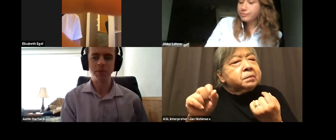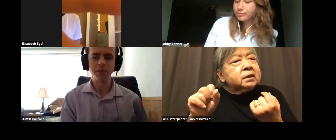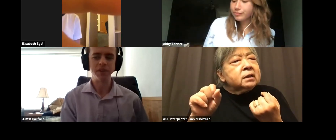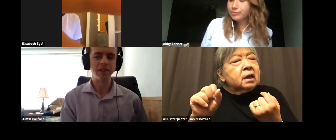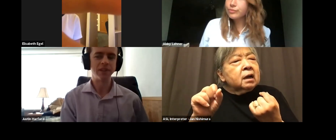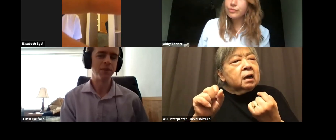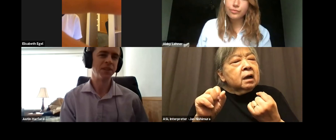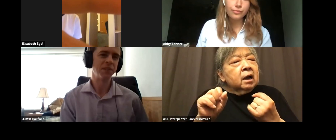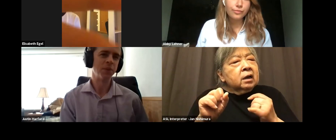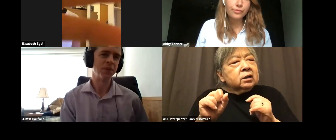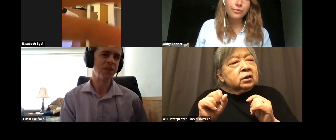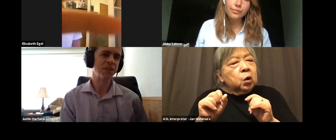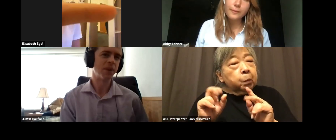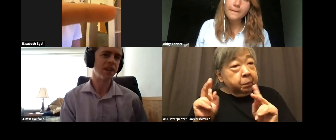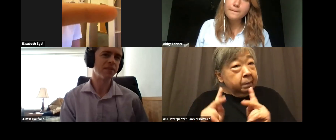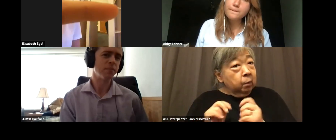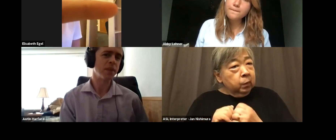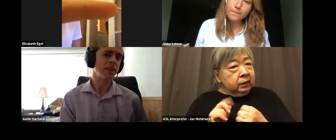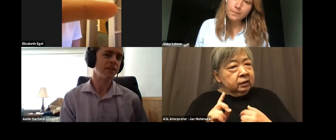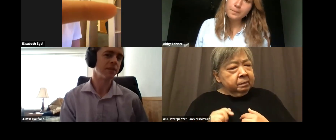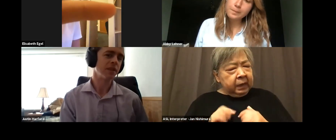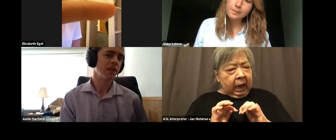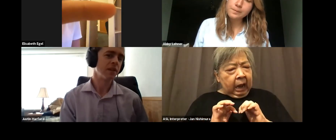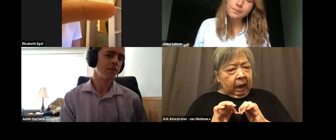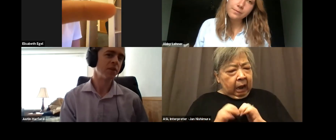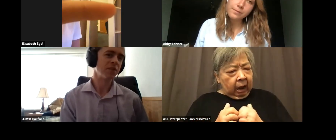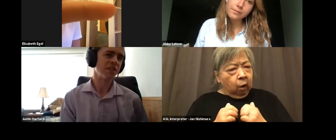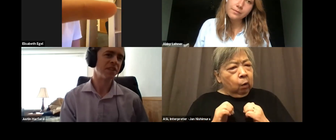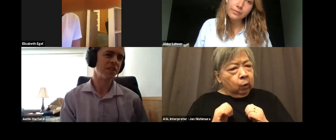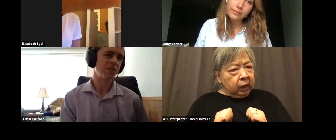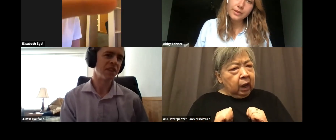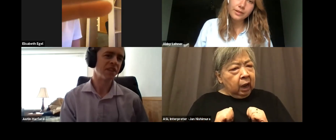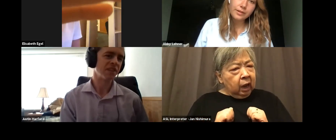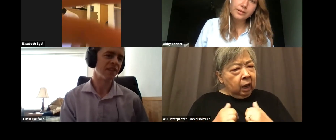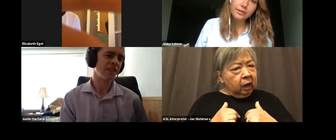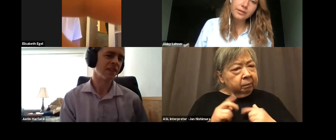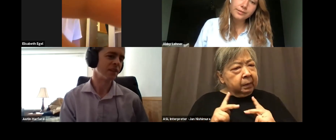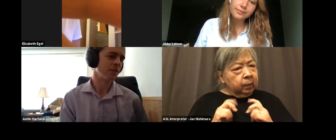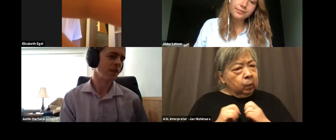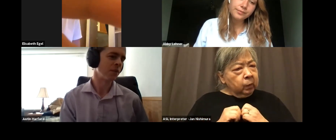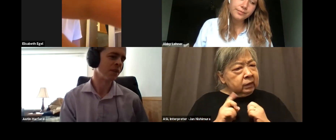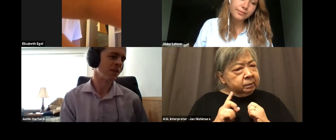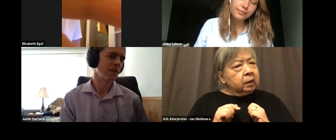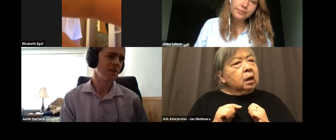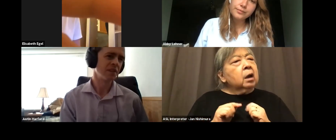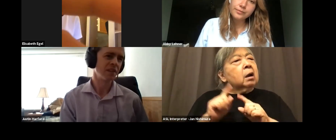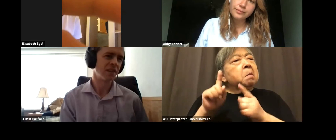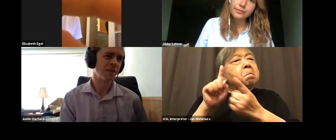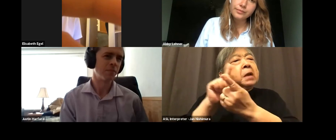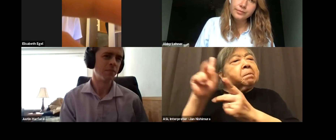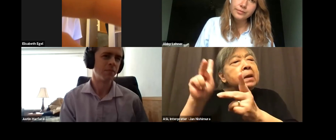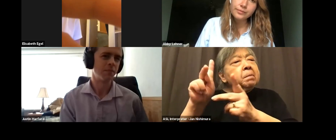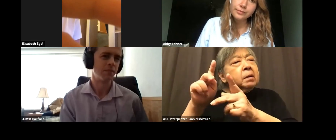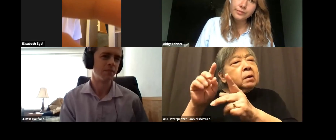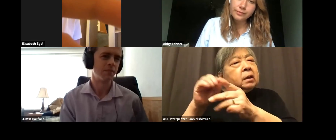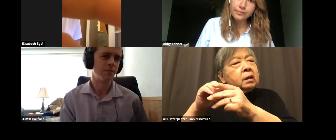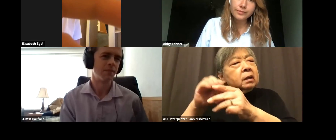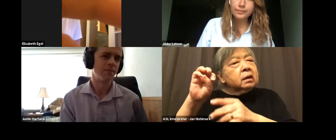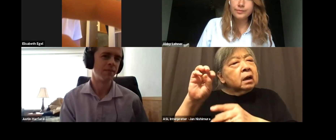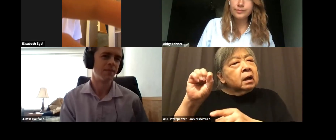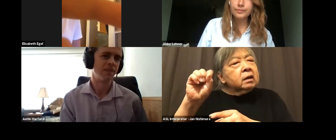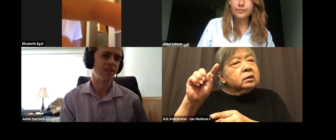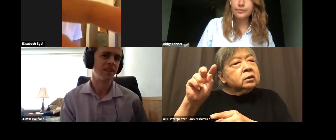people with disabilities might meet folks in Estonia if they were to come?